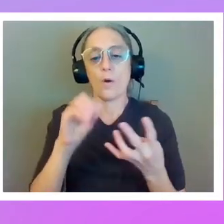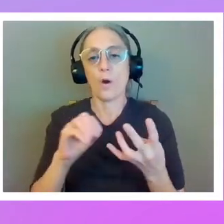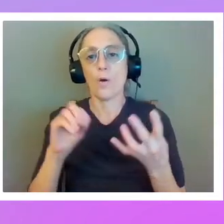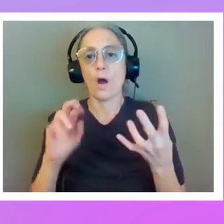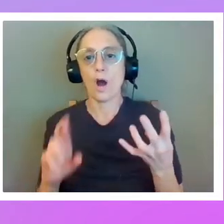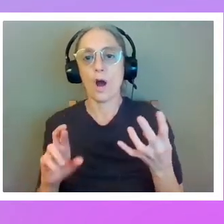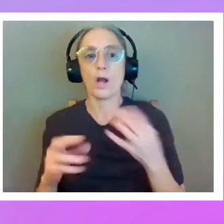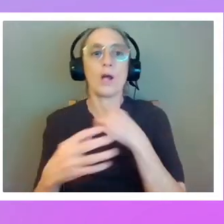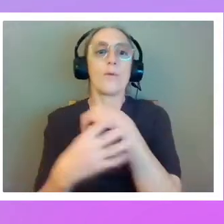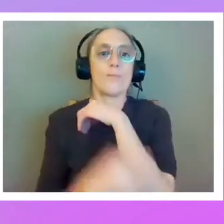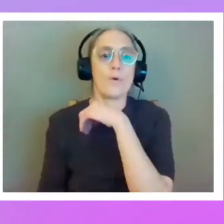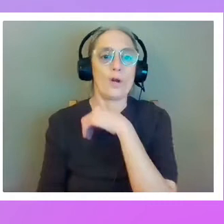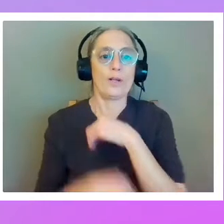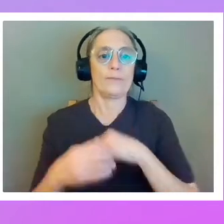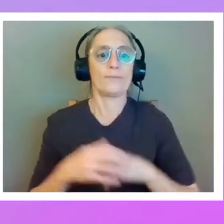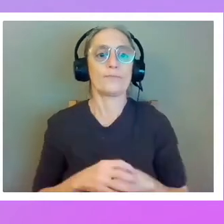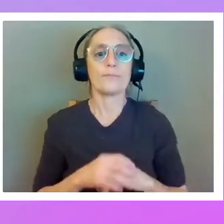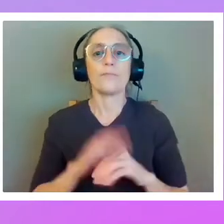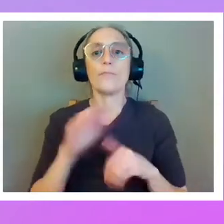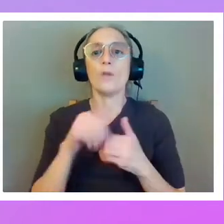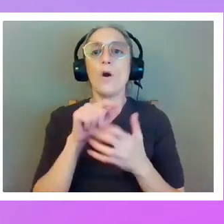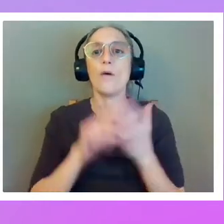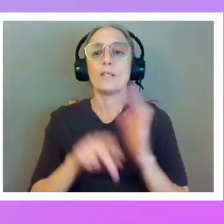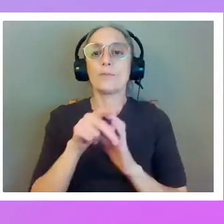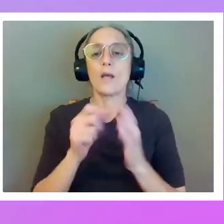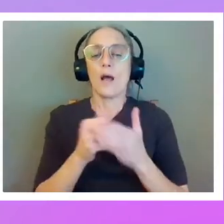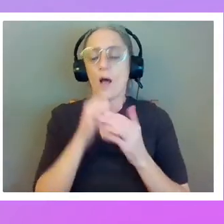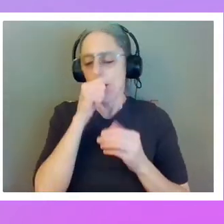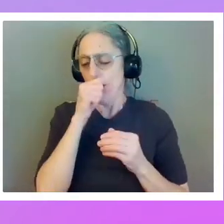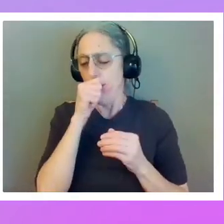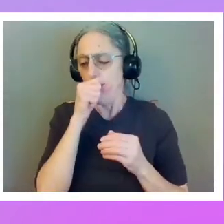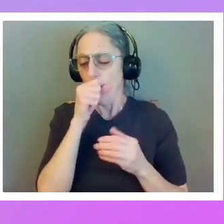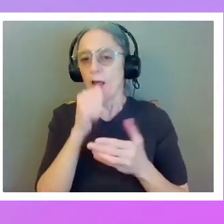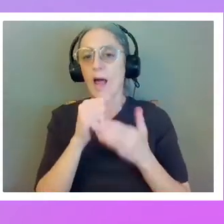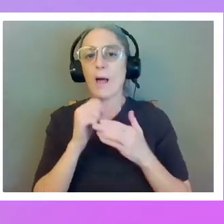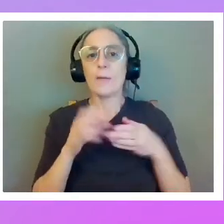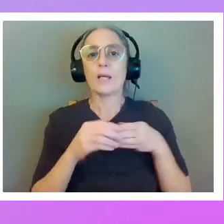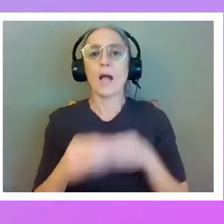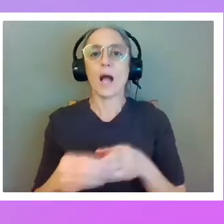All of these principles help to guide us in creating a more inclusive user experience.